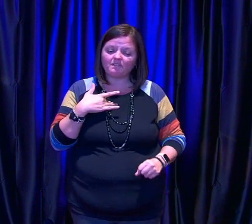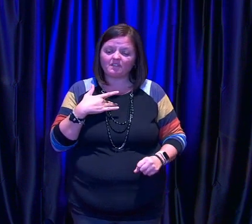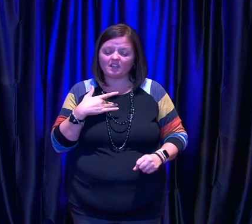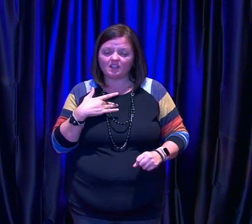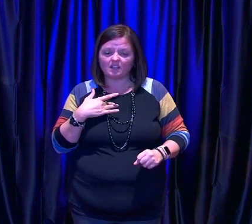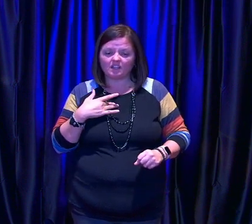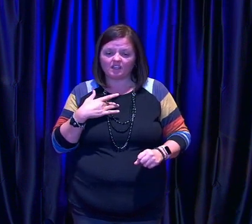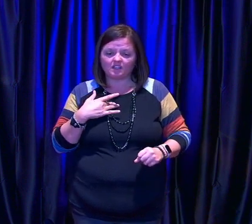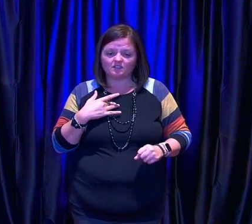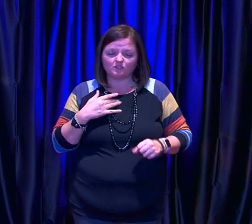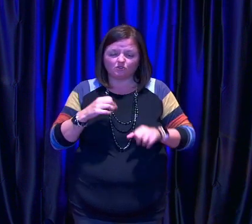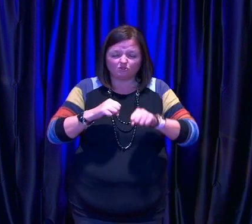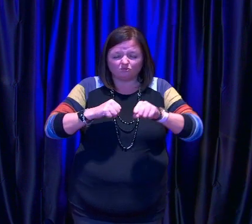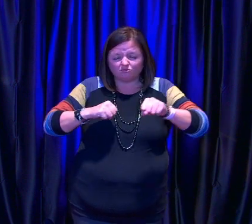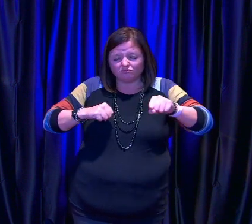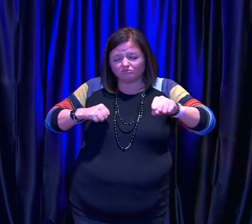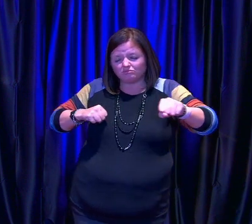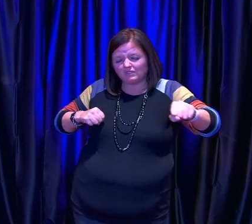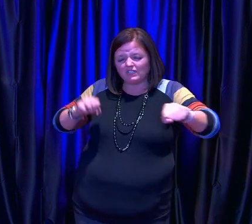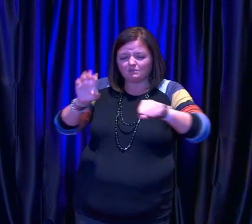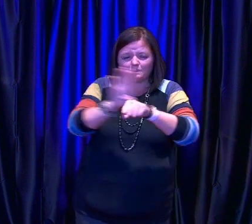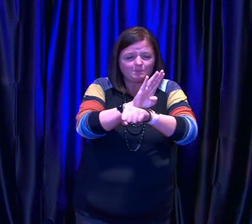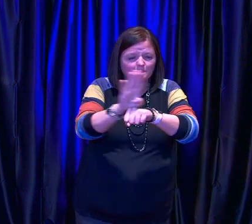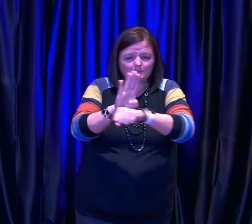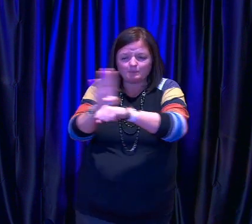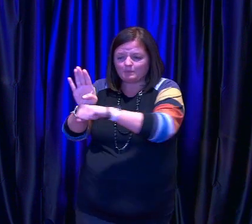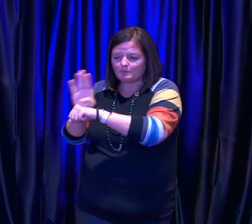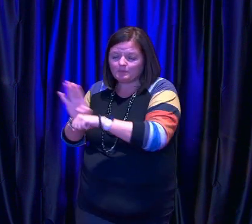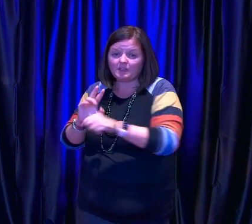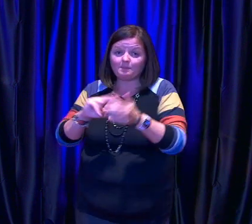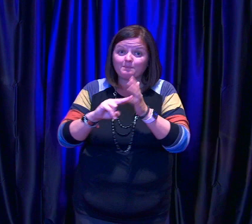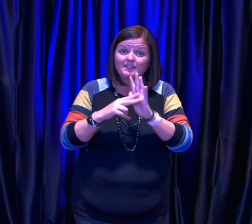direction it is a sure sign that we are not